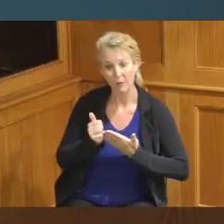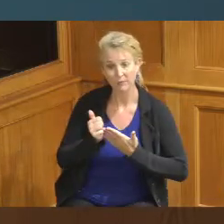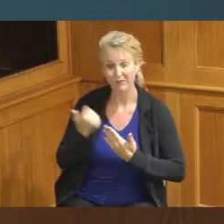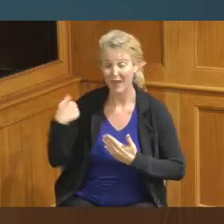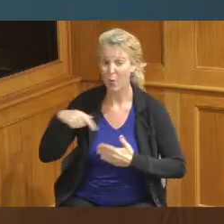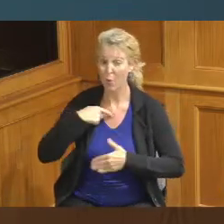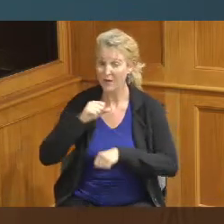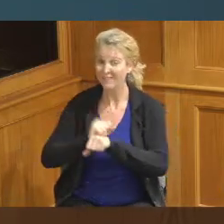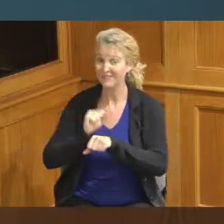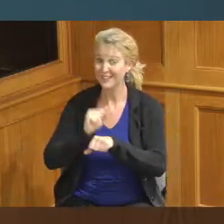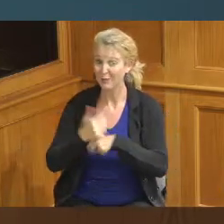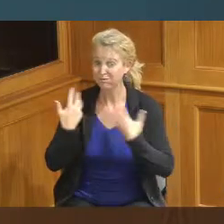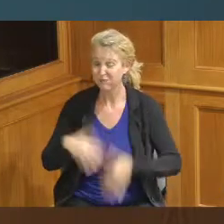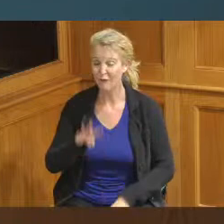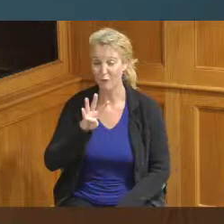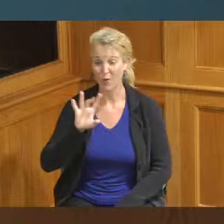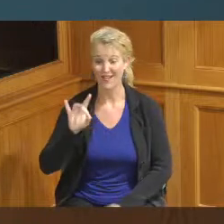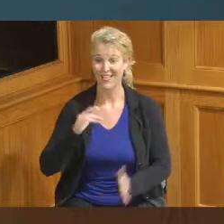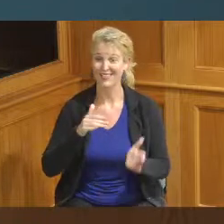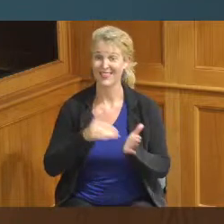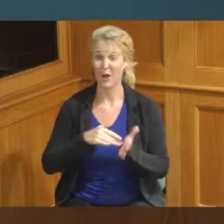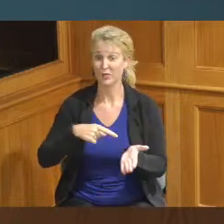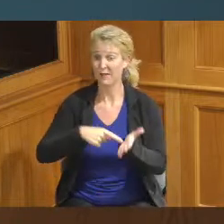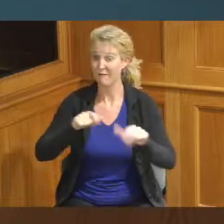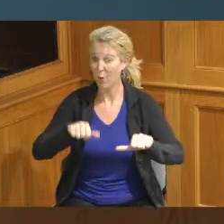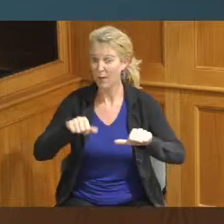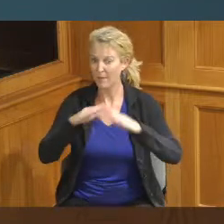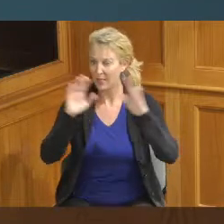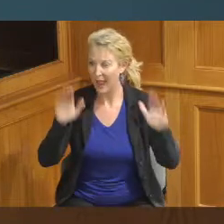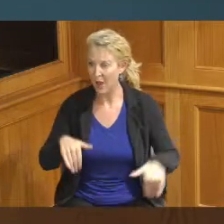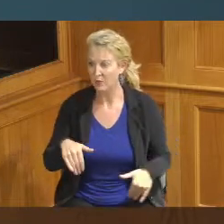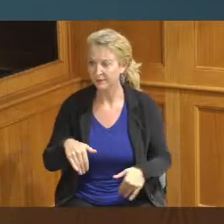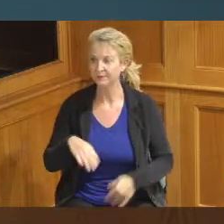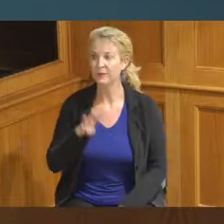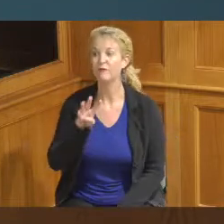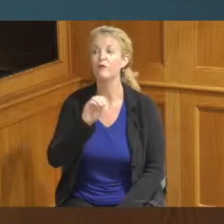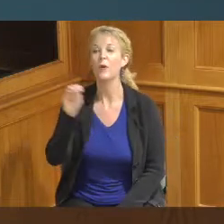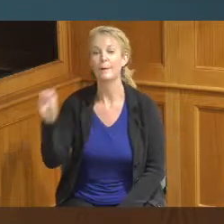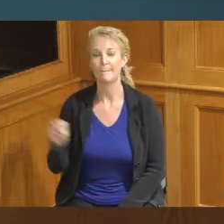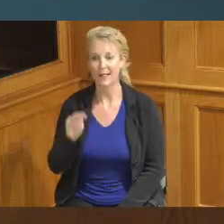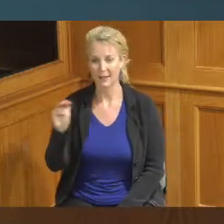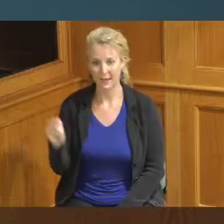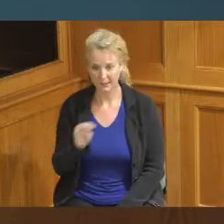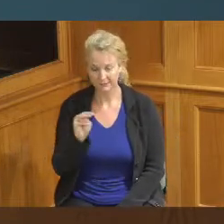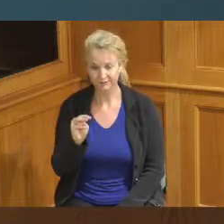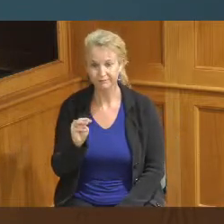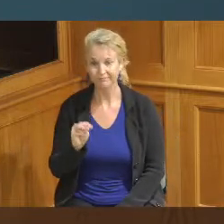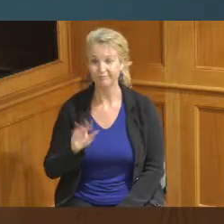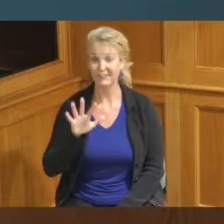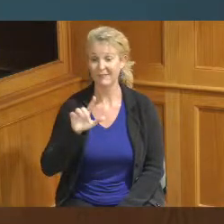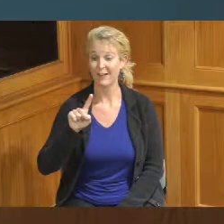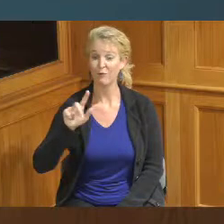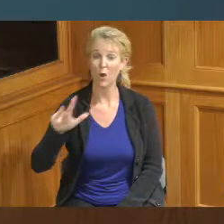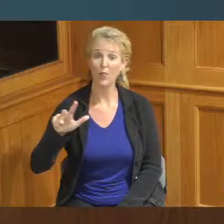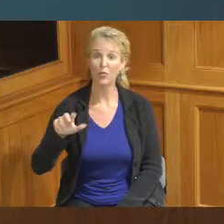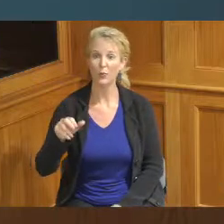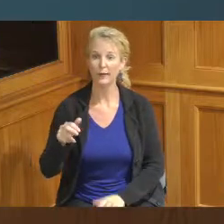million in affordable housing $14 million in small businesses a 513 mobile unit now doing